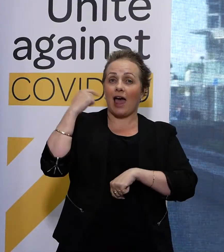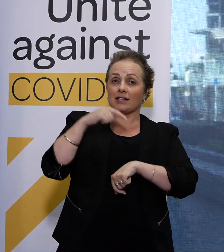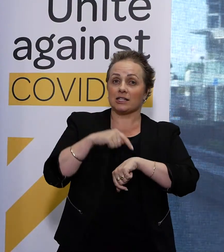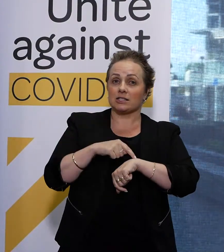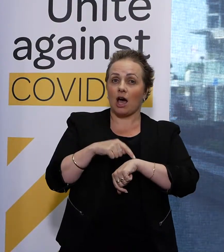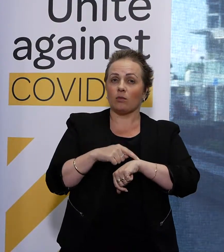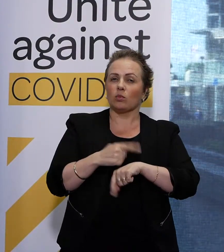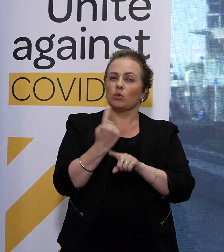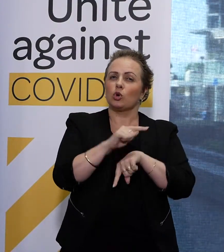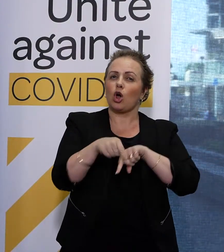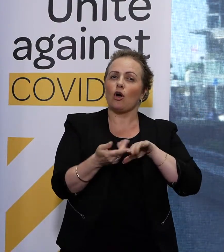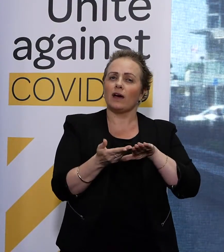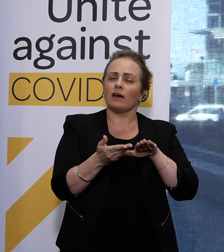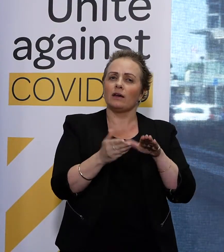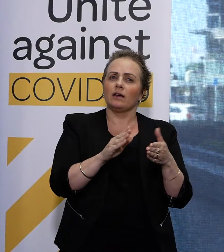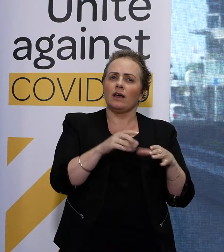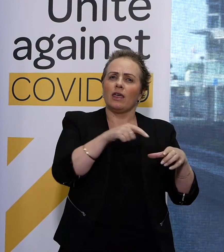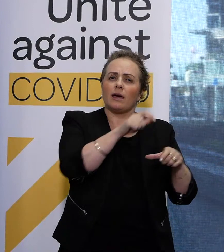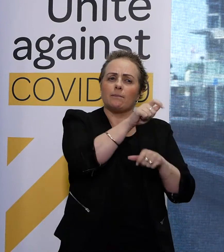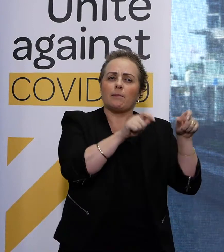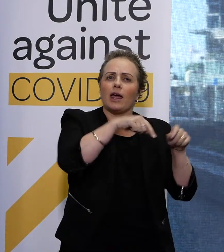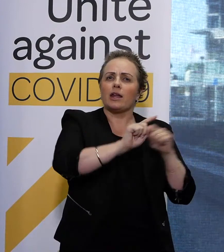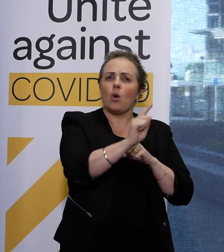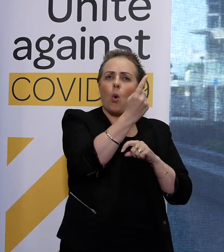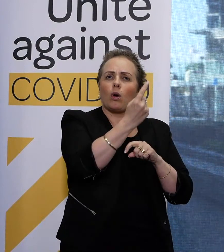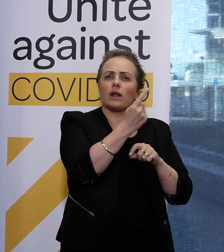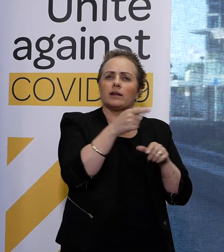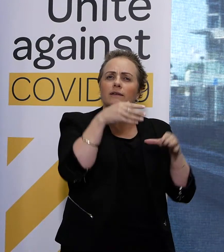of cluster or subcluster and your dashboard